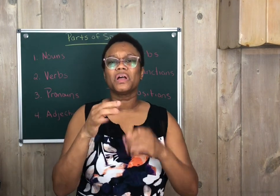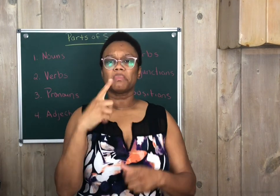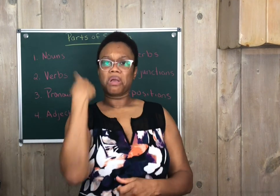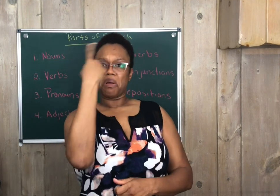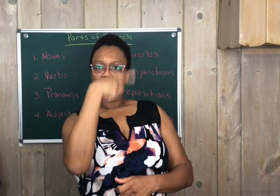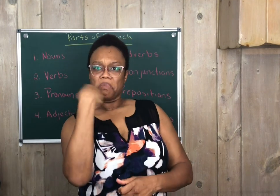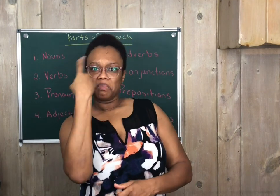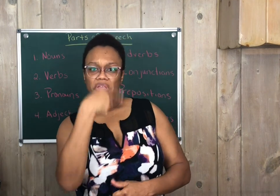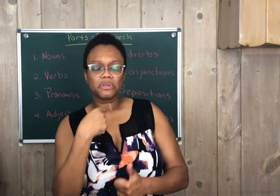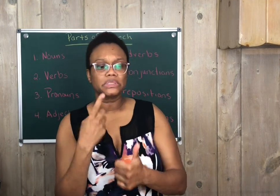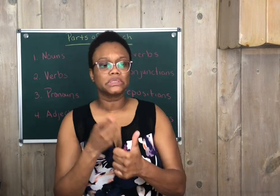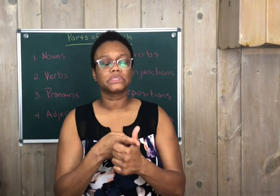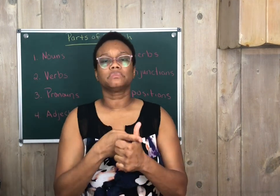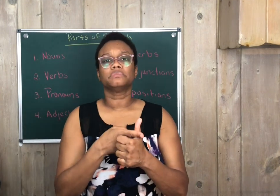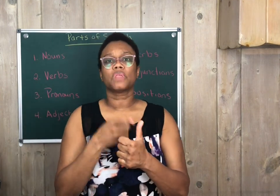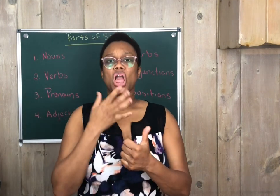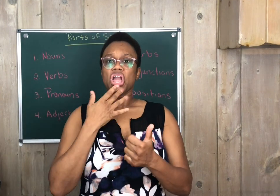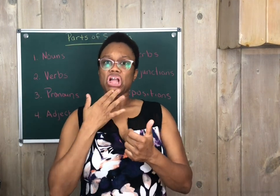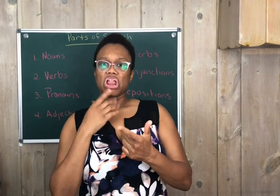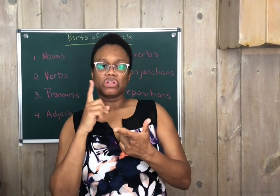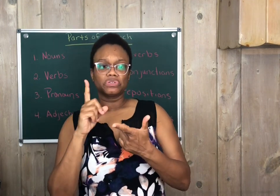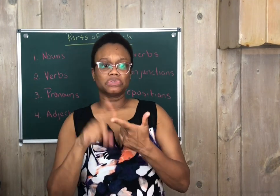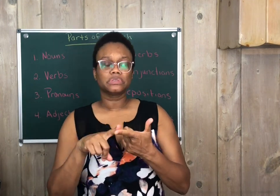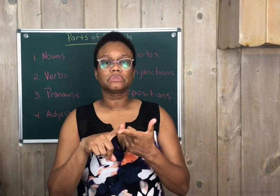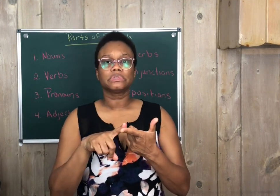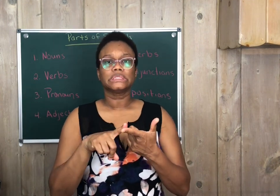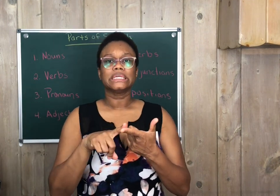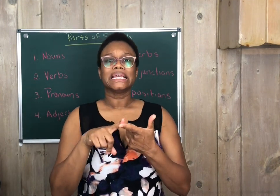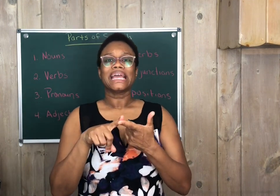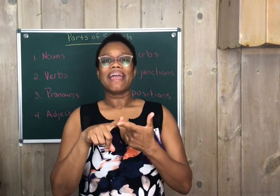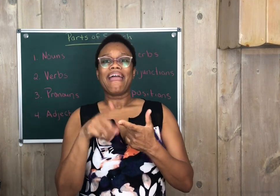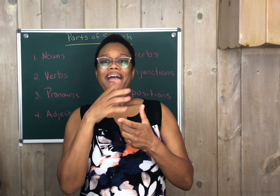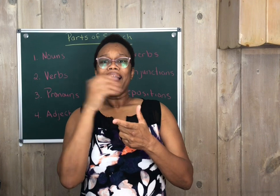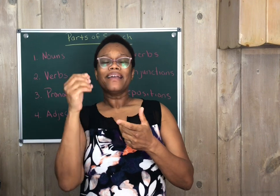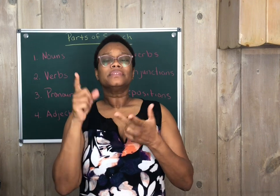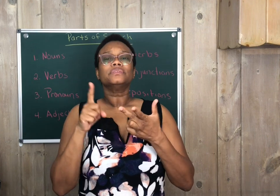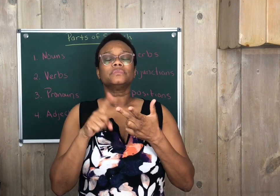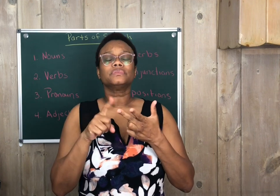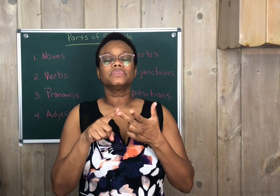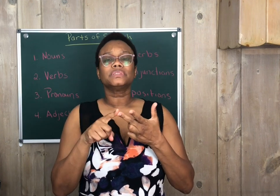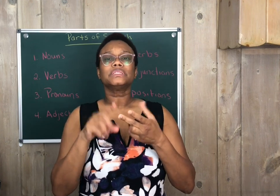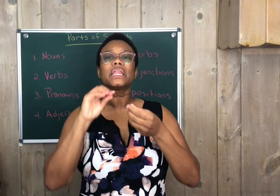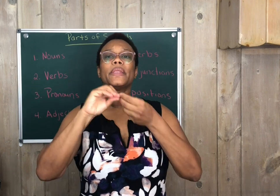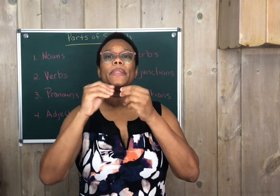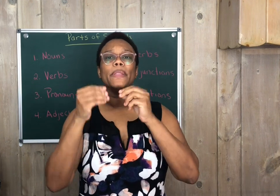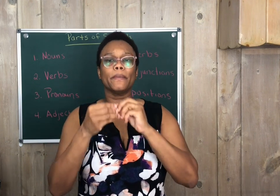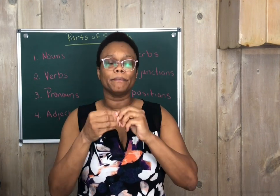Adjectives describe appearance color and number